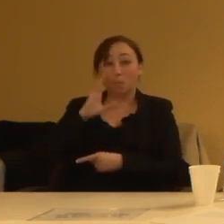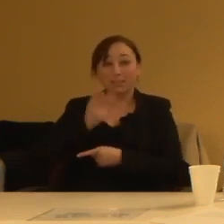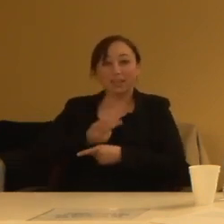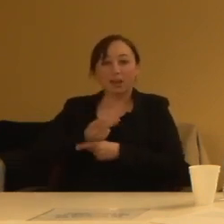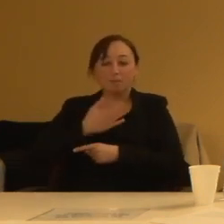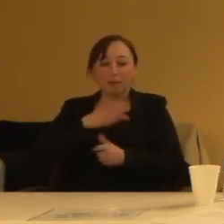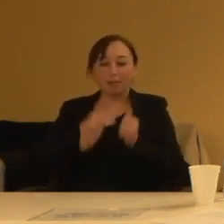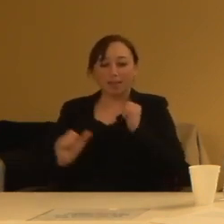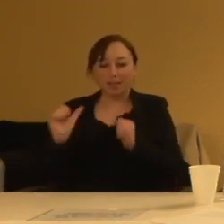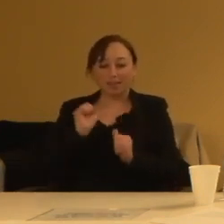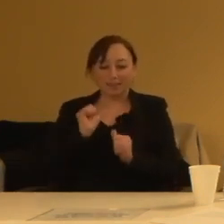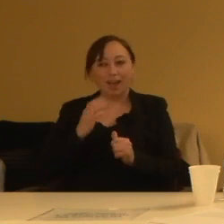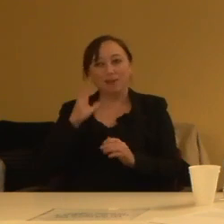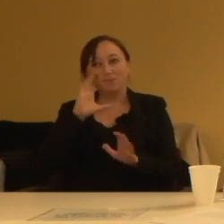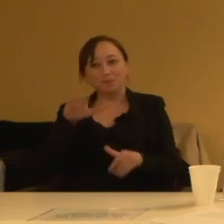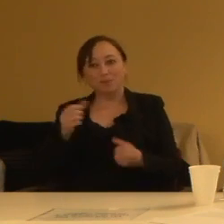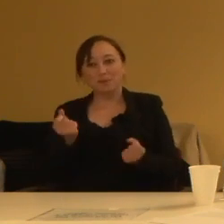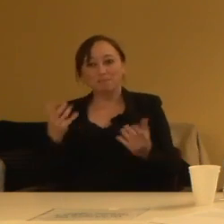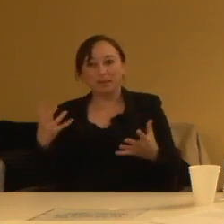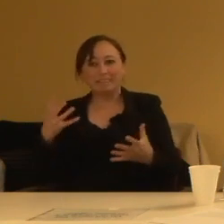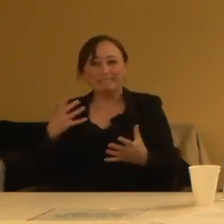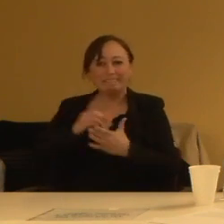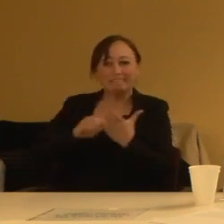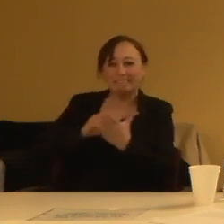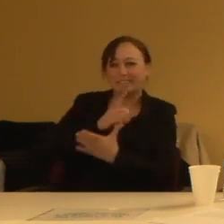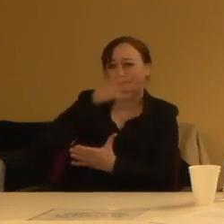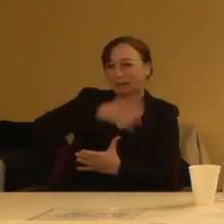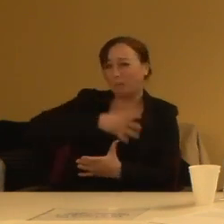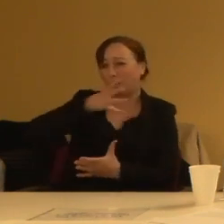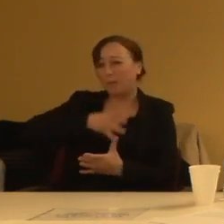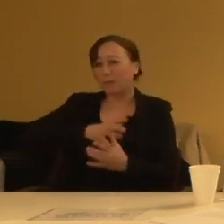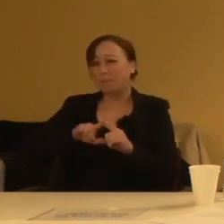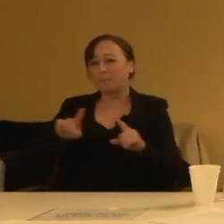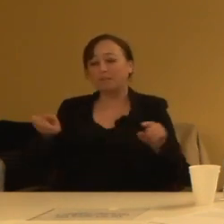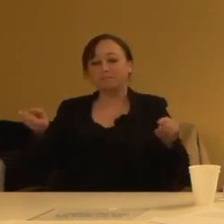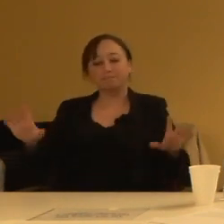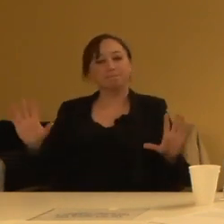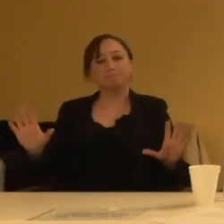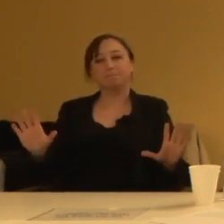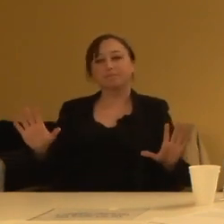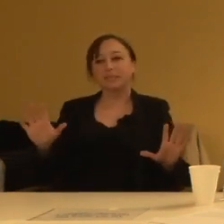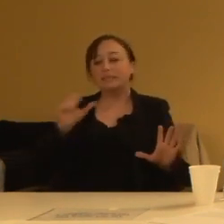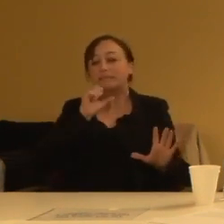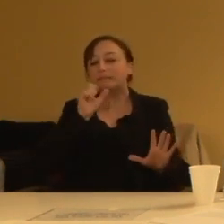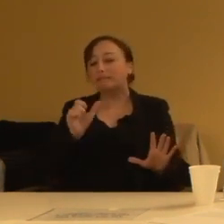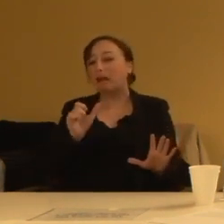but also at the same time, this was not an isolated conversation.